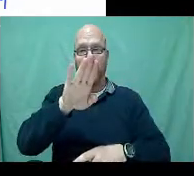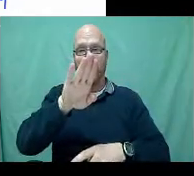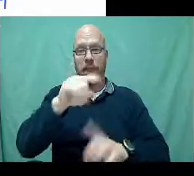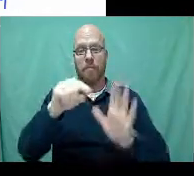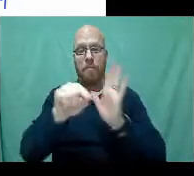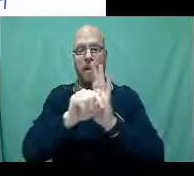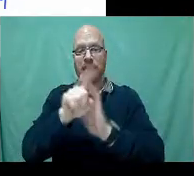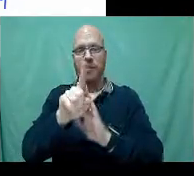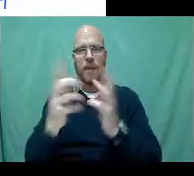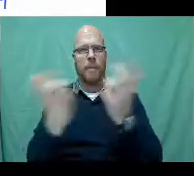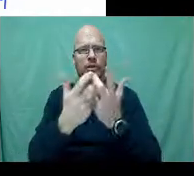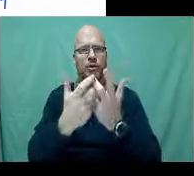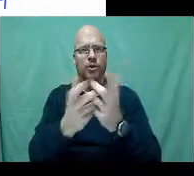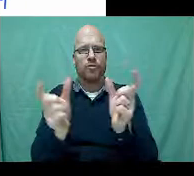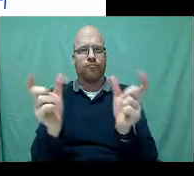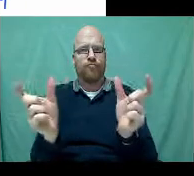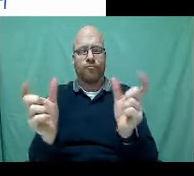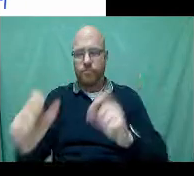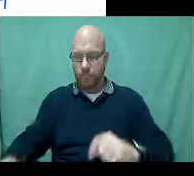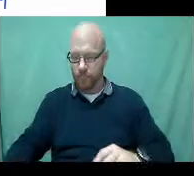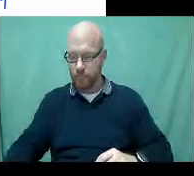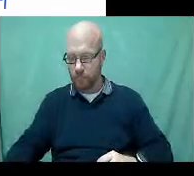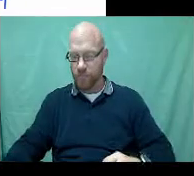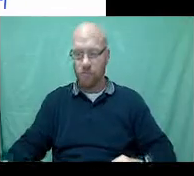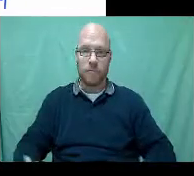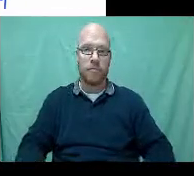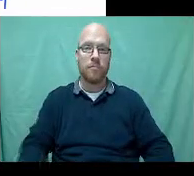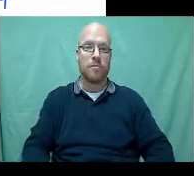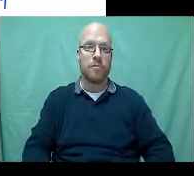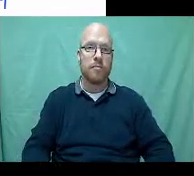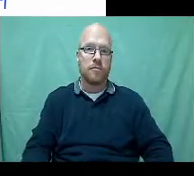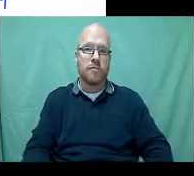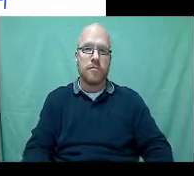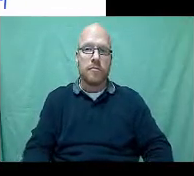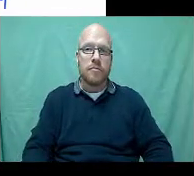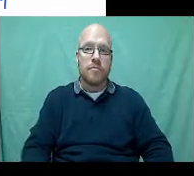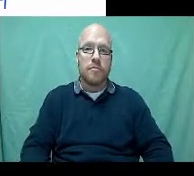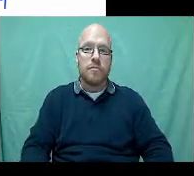And negative 3 times negative 1 is positive 3, so it does match, it's worked out, we've divided it correctly.